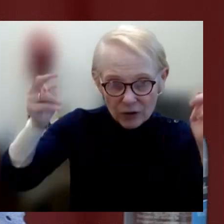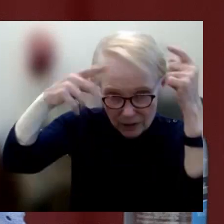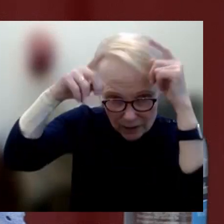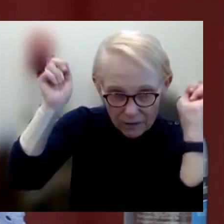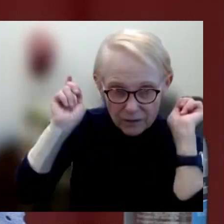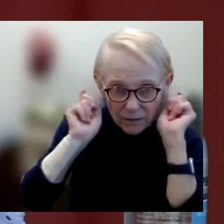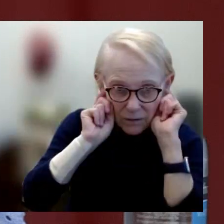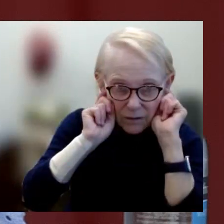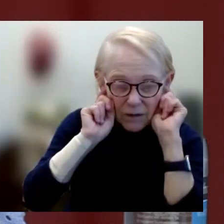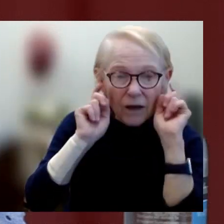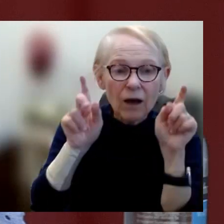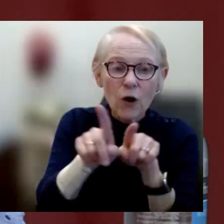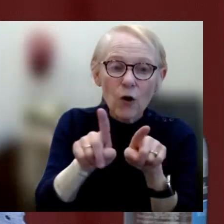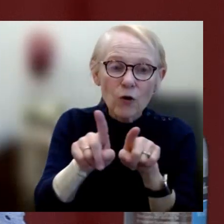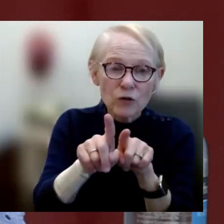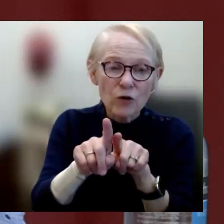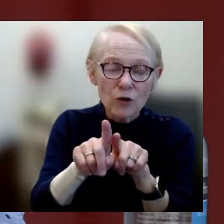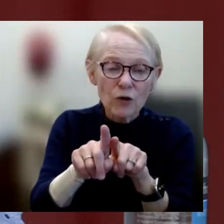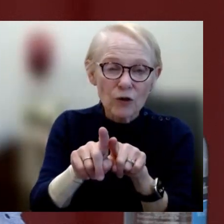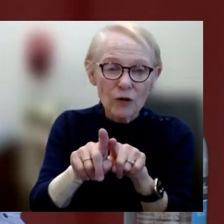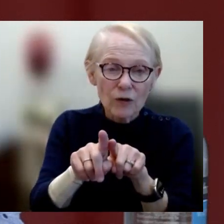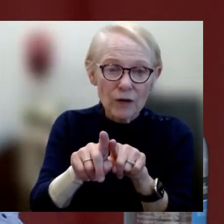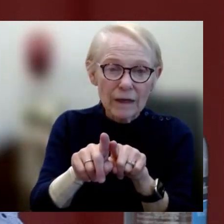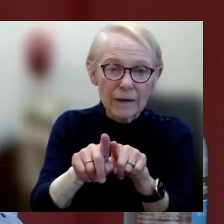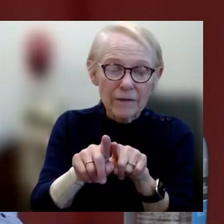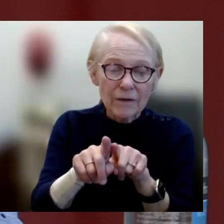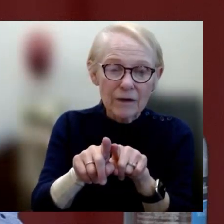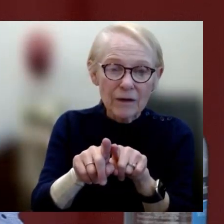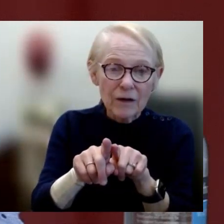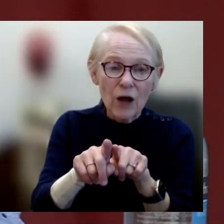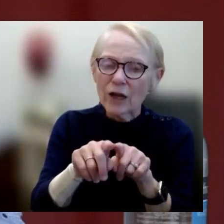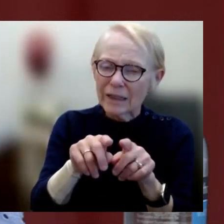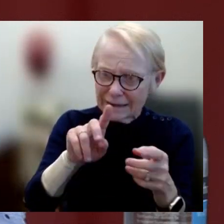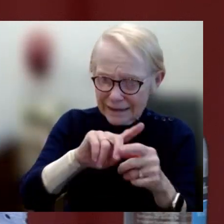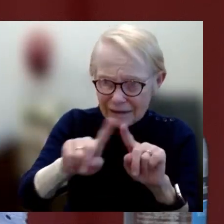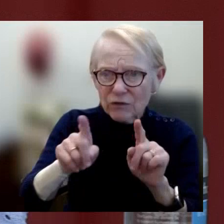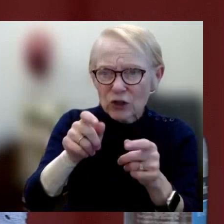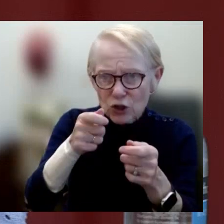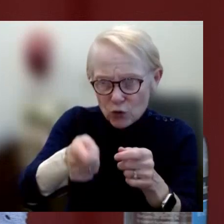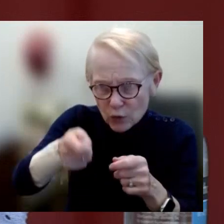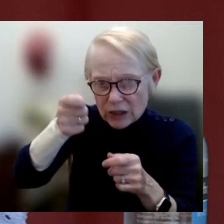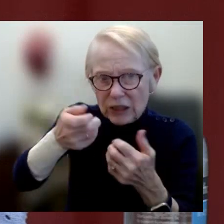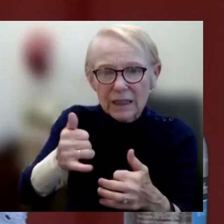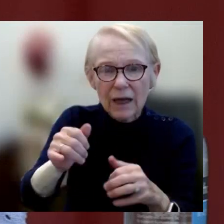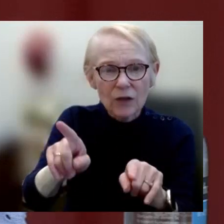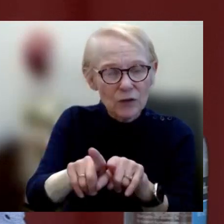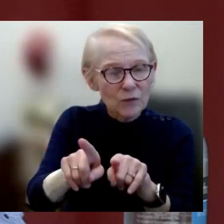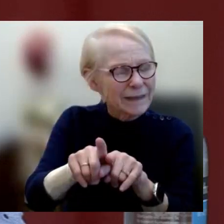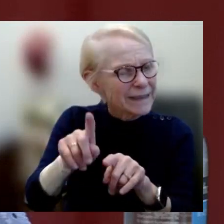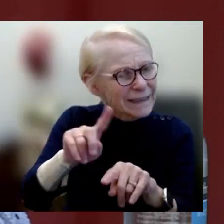switch Jack compatible with two position rocker switches and a sip and puff device and you can